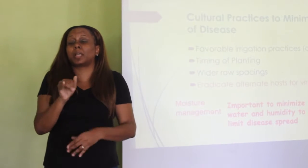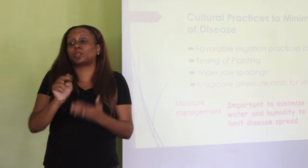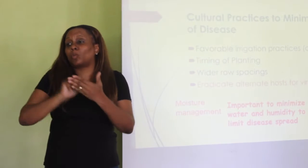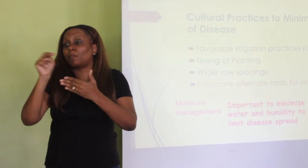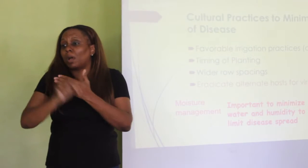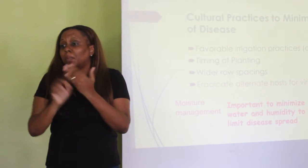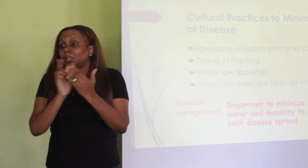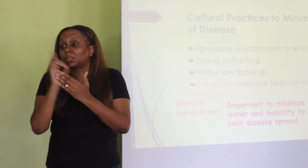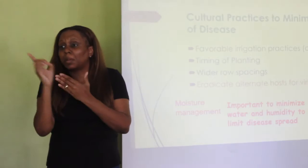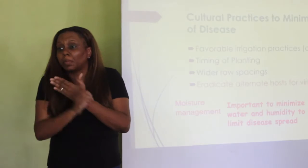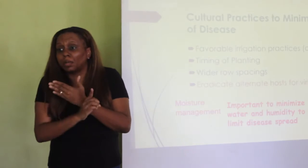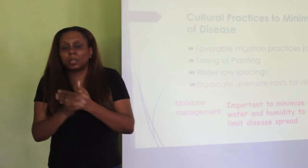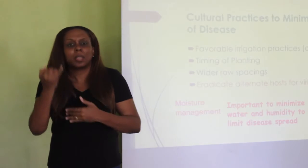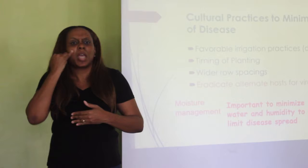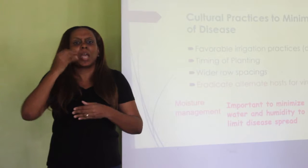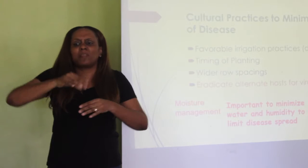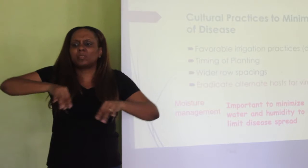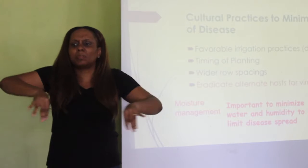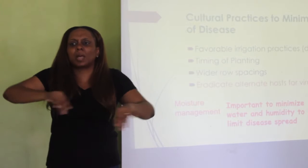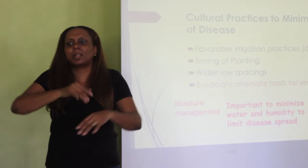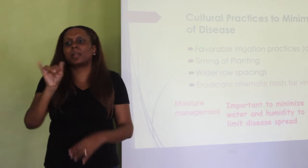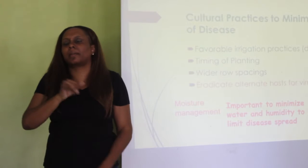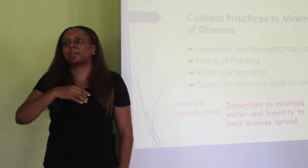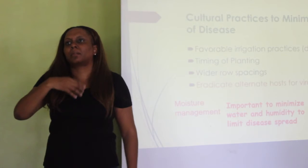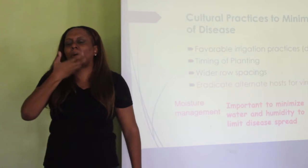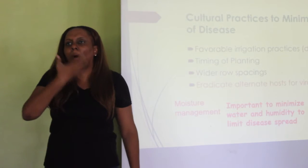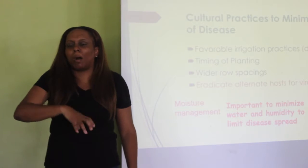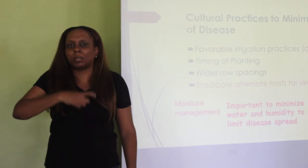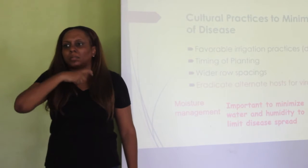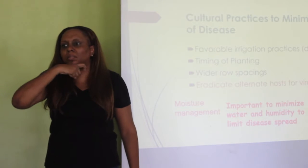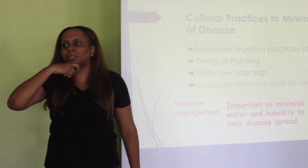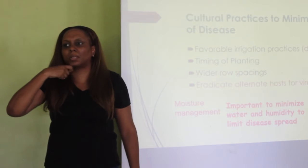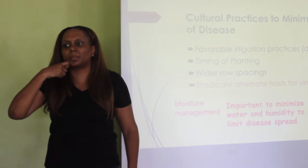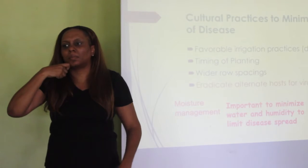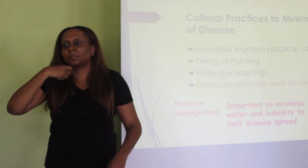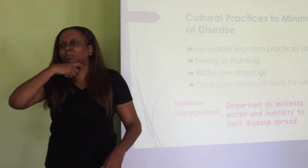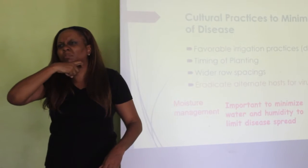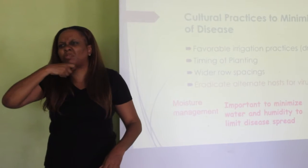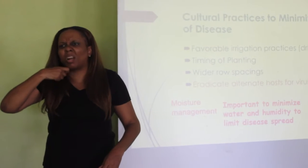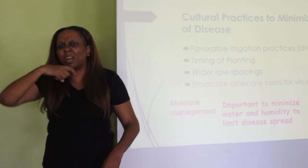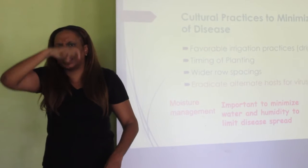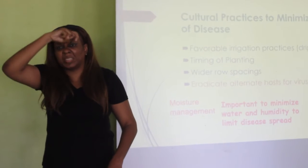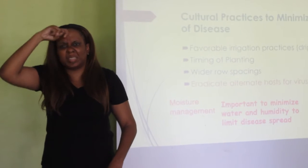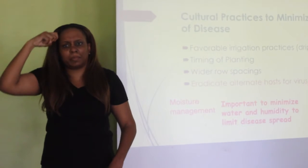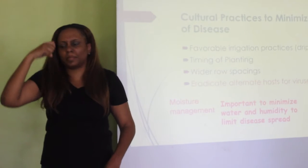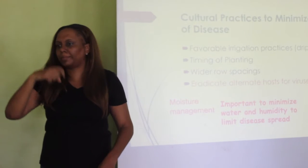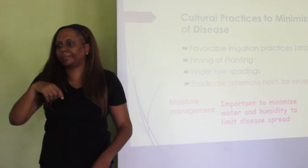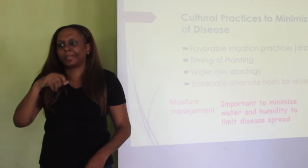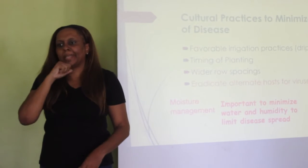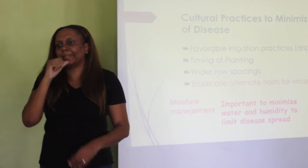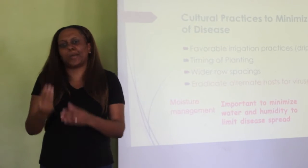in the dry months they may the response of implant to the environmental factors that we